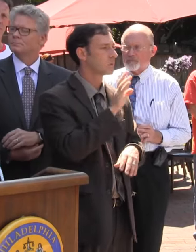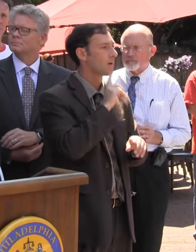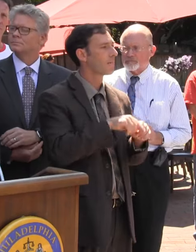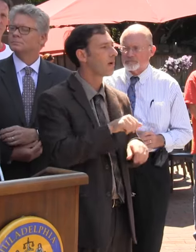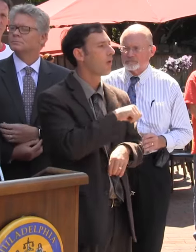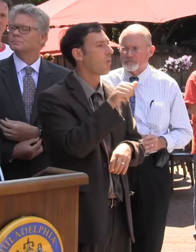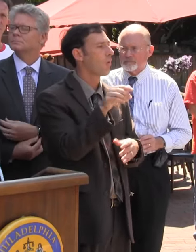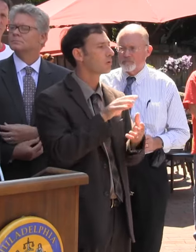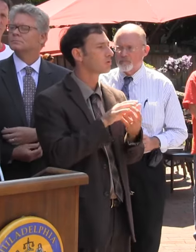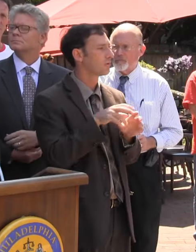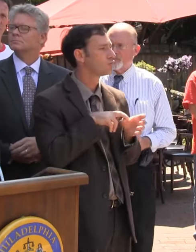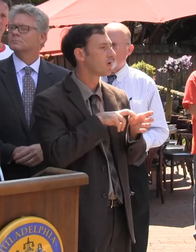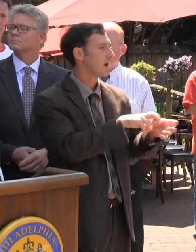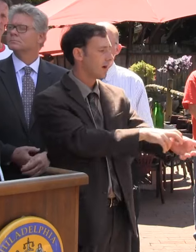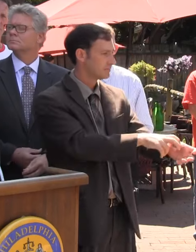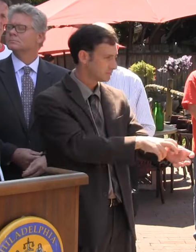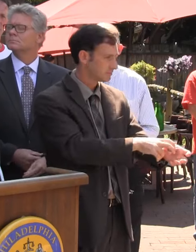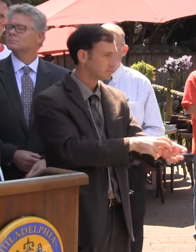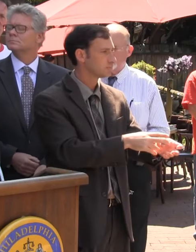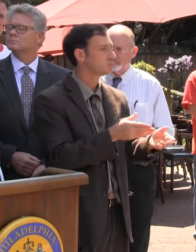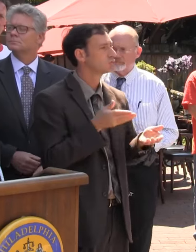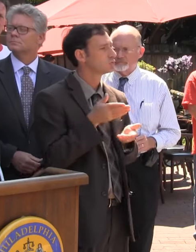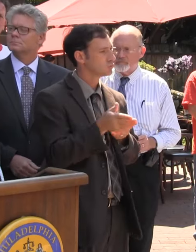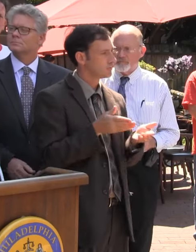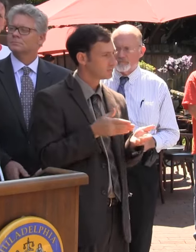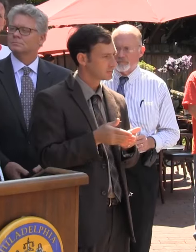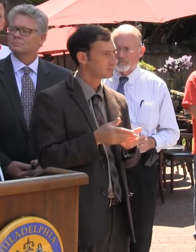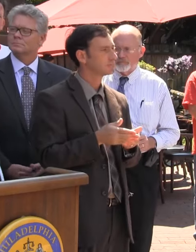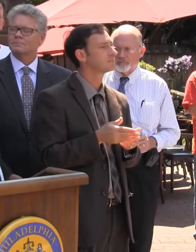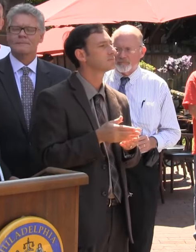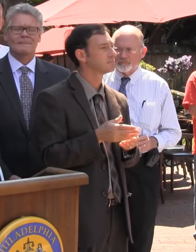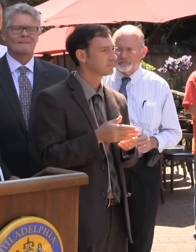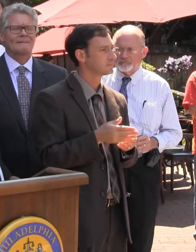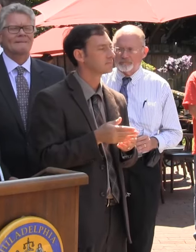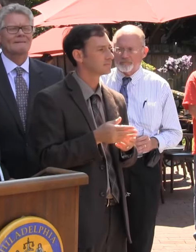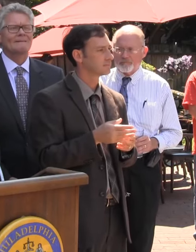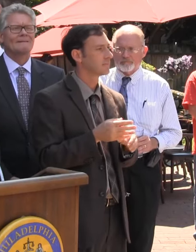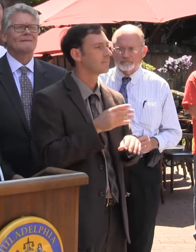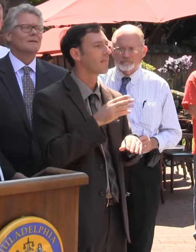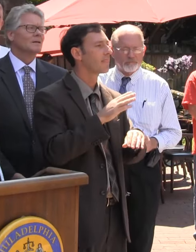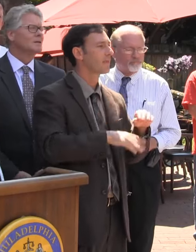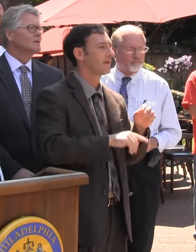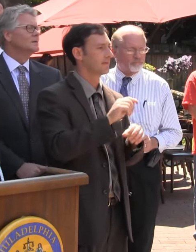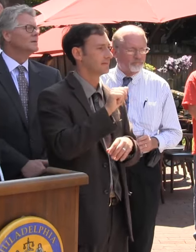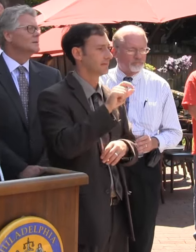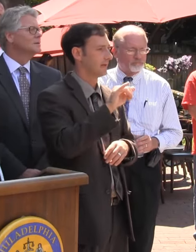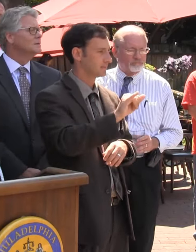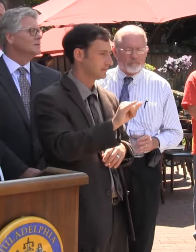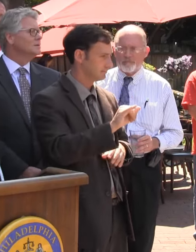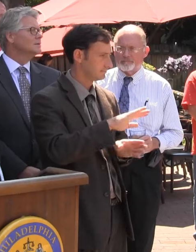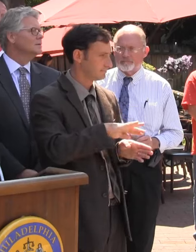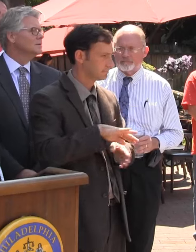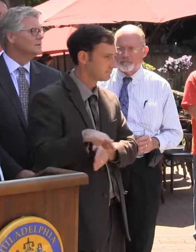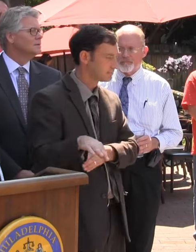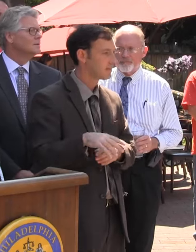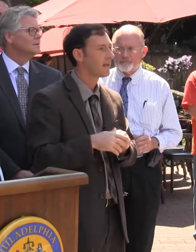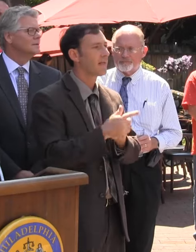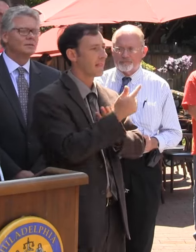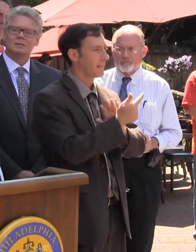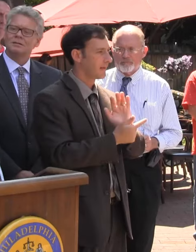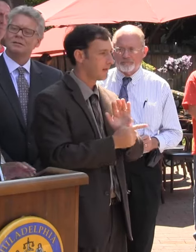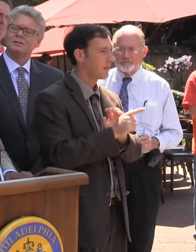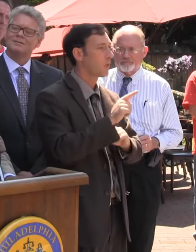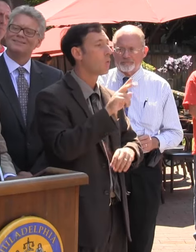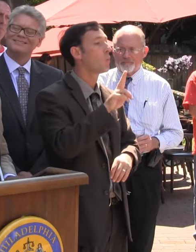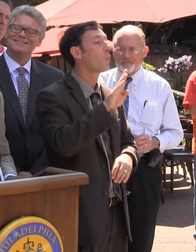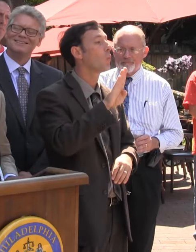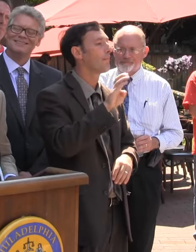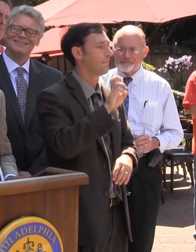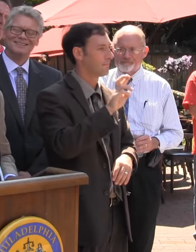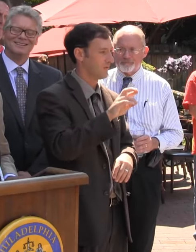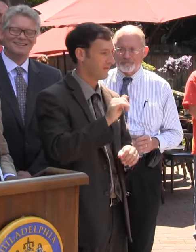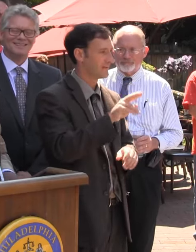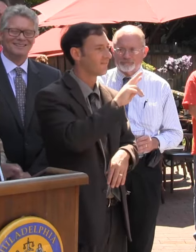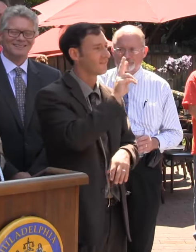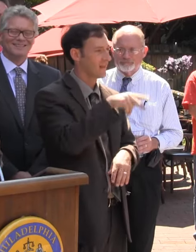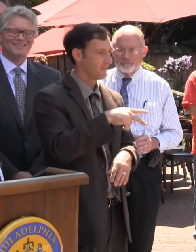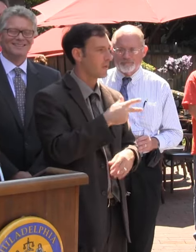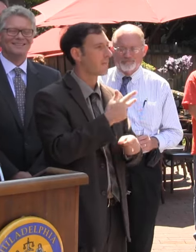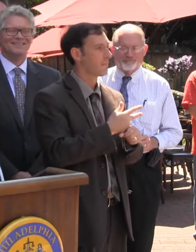ride services beyond taxis. The legal Uber, that the Philadelphia Parking Authority Licensed